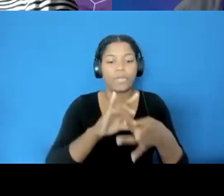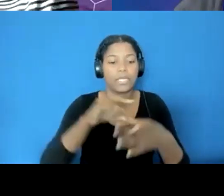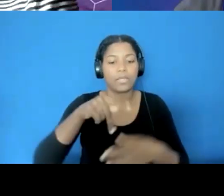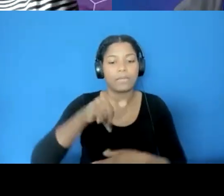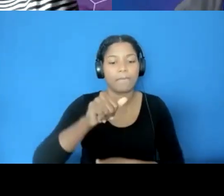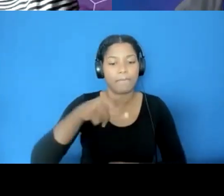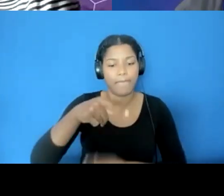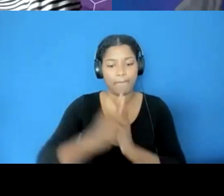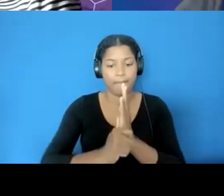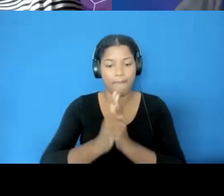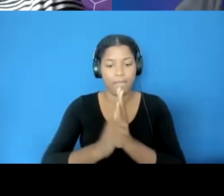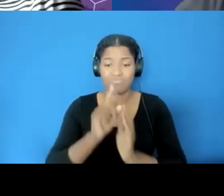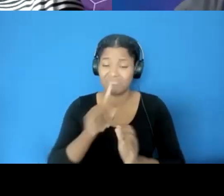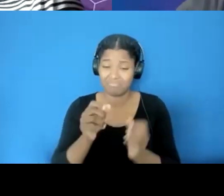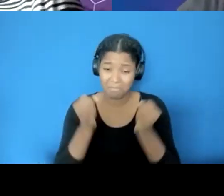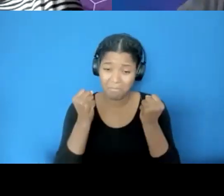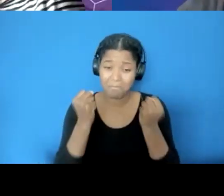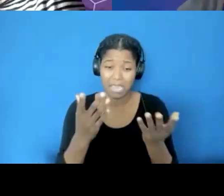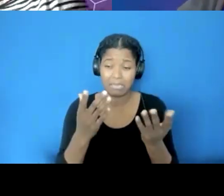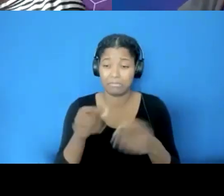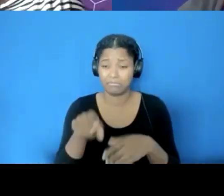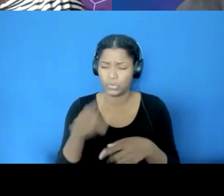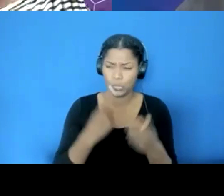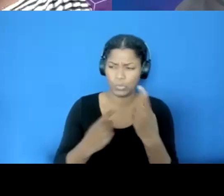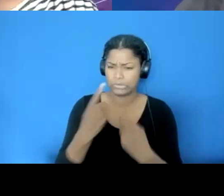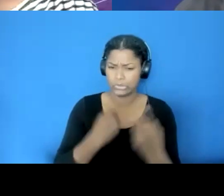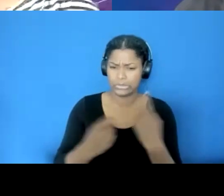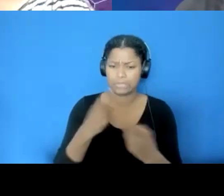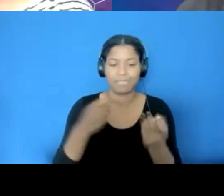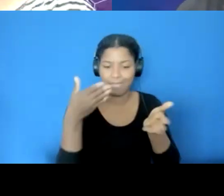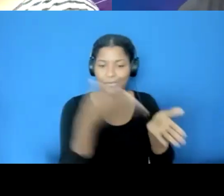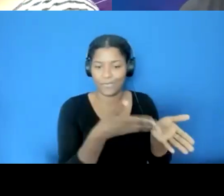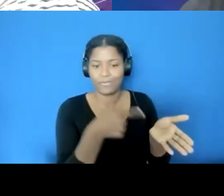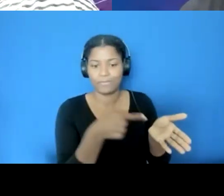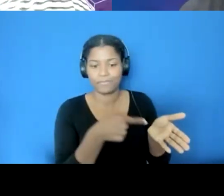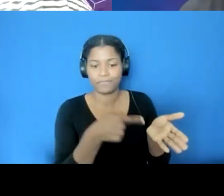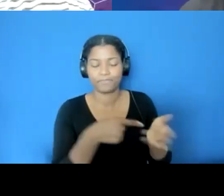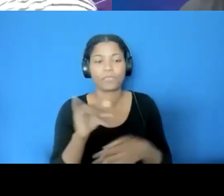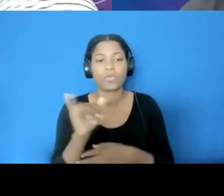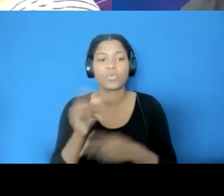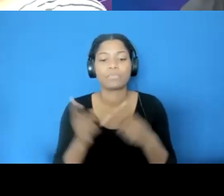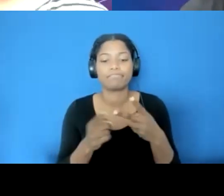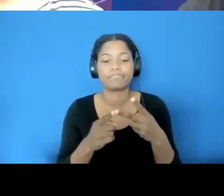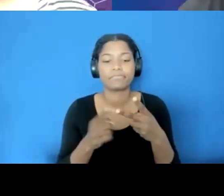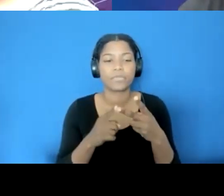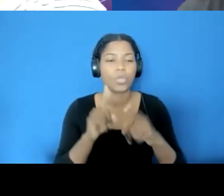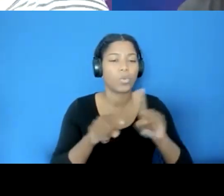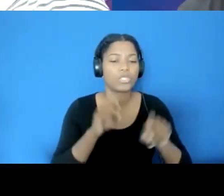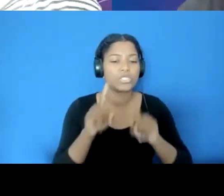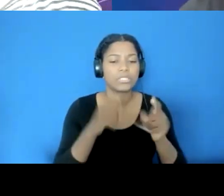where a lot of these questions are addressed. The second thing I wanted to mention about questions, and some of this was reflected